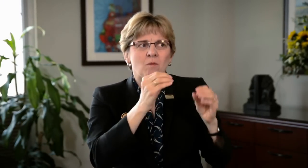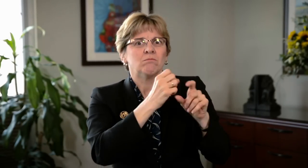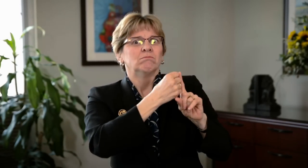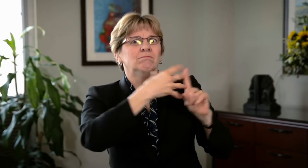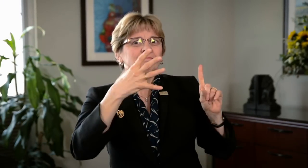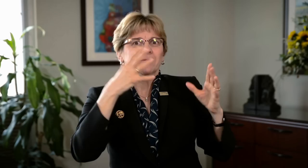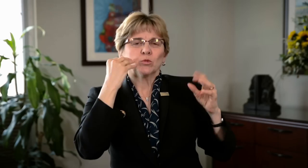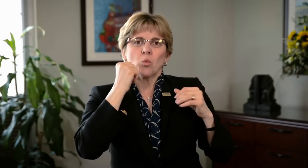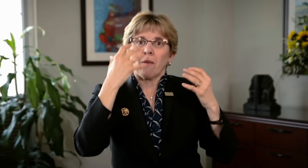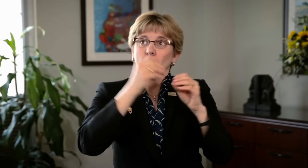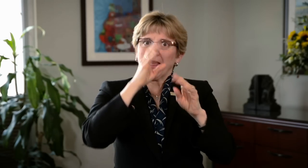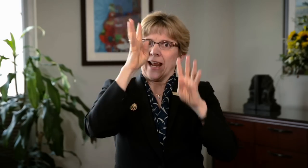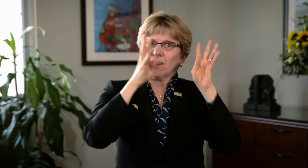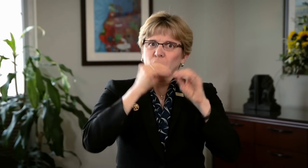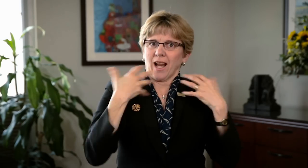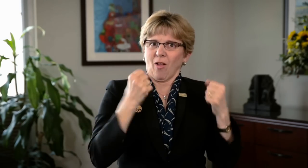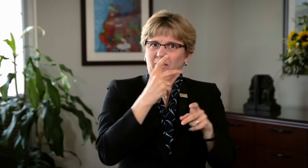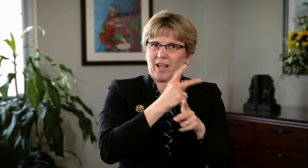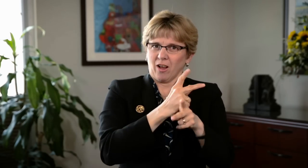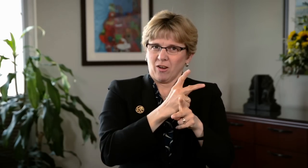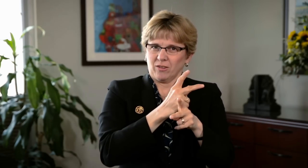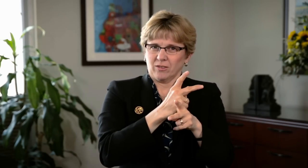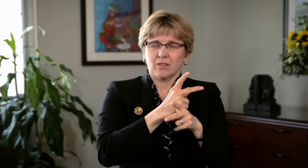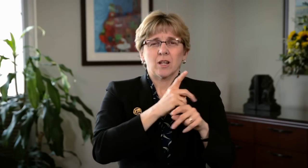It was a rich experience in the world of innovation in health care.